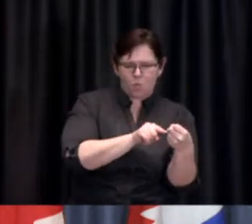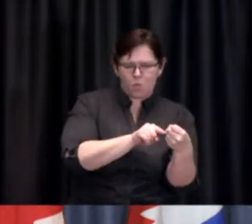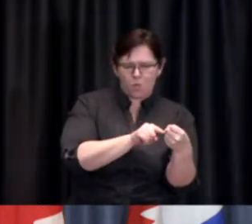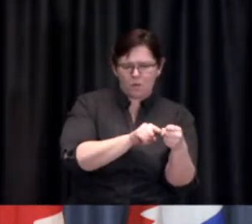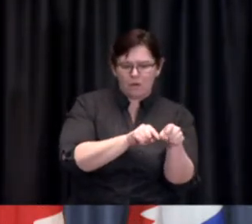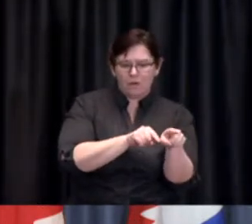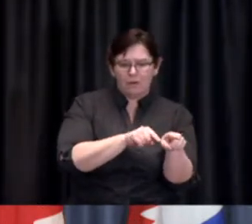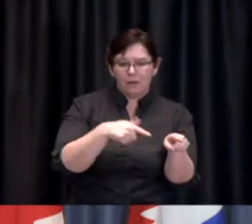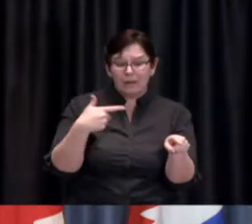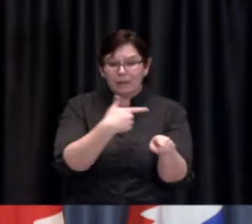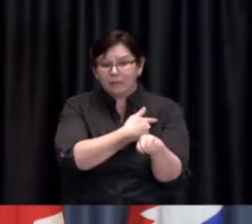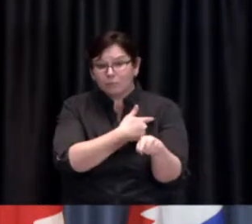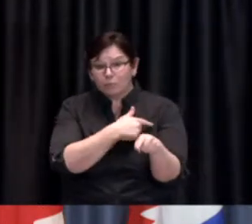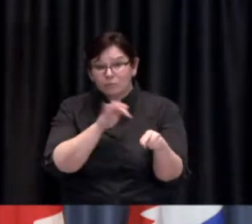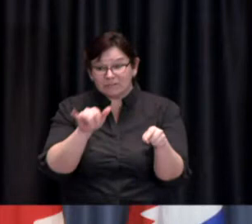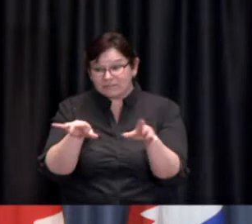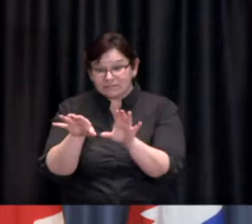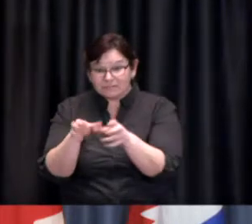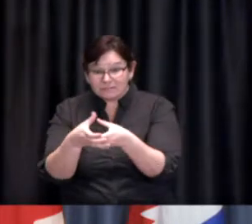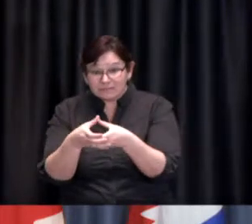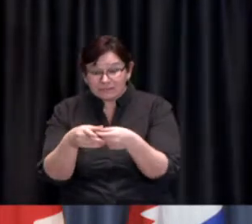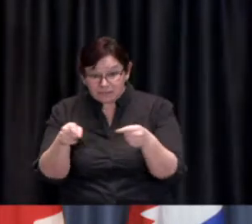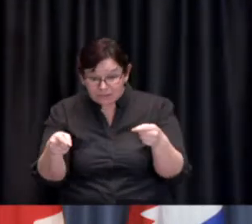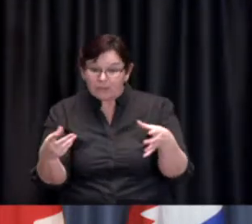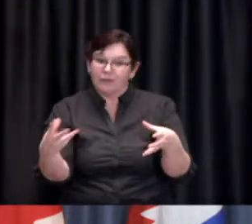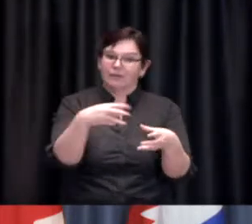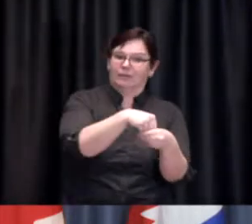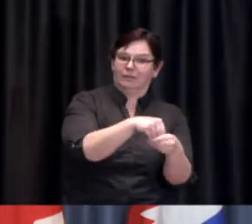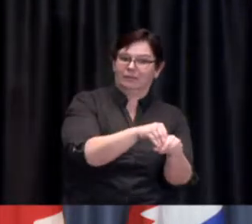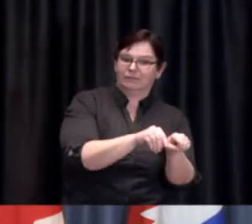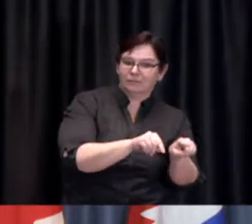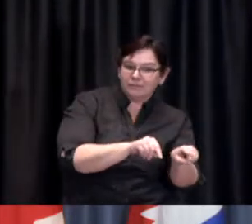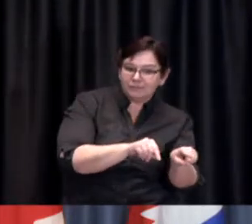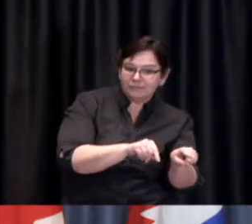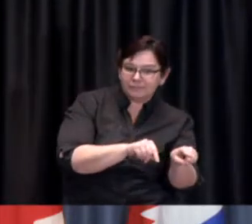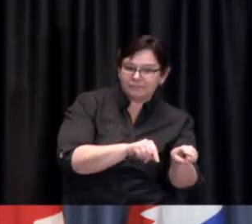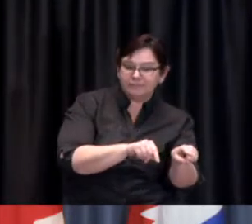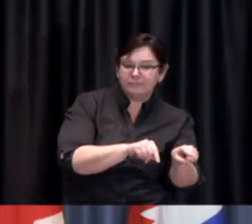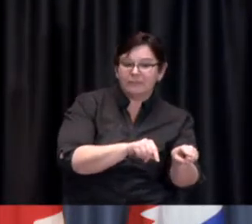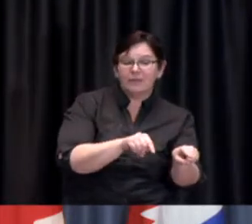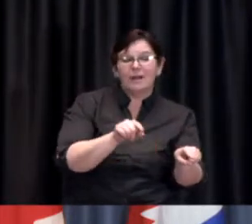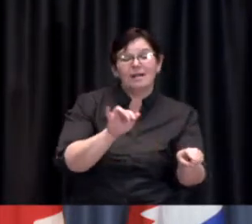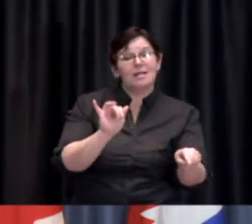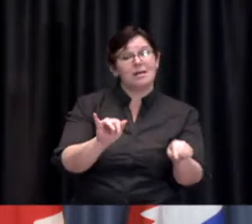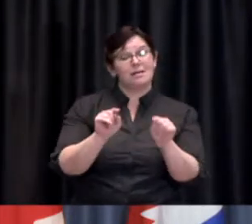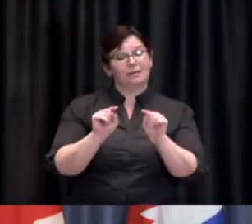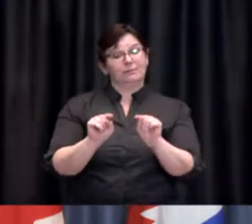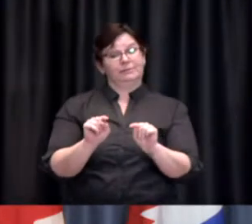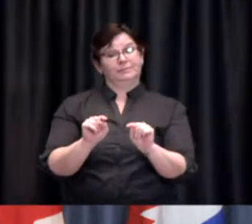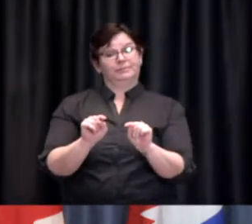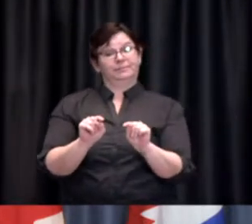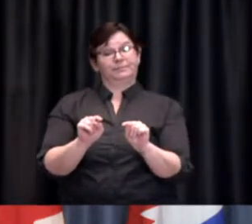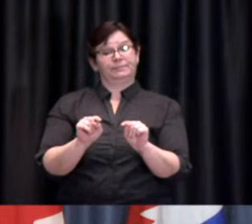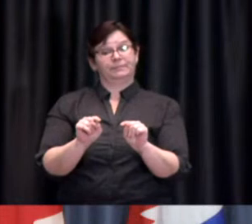of course that wrapping up our reporting up into the COVID-19 Strategic Command Team.